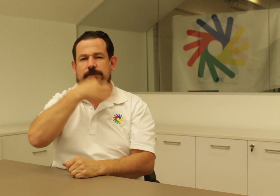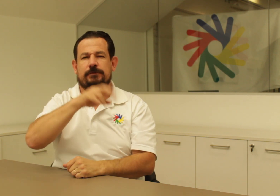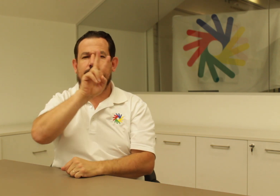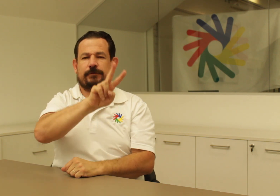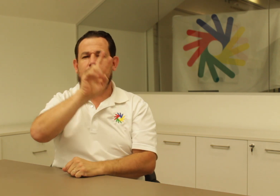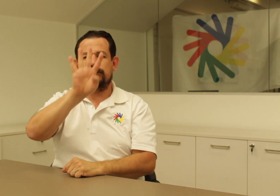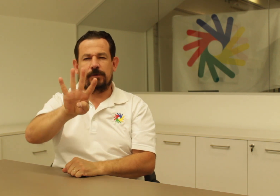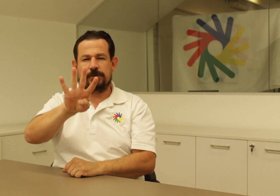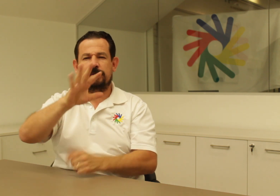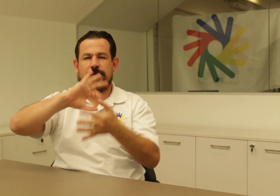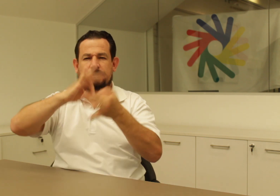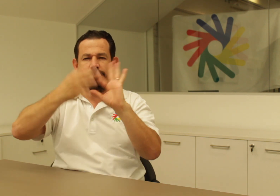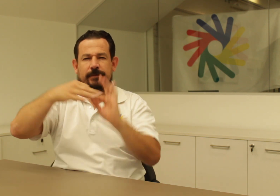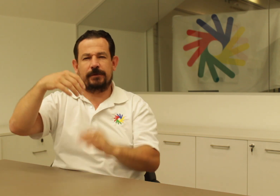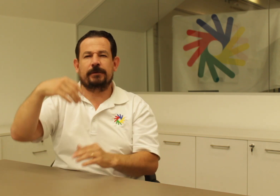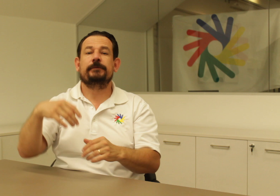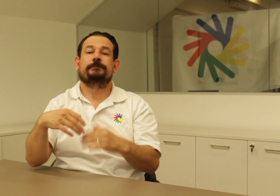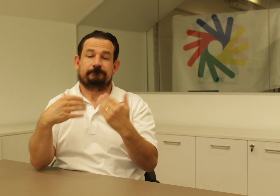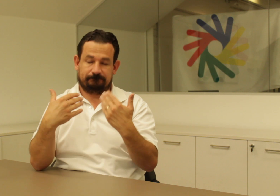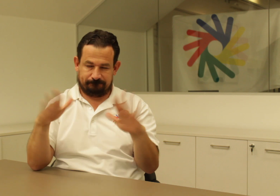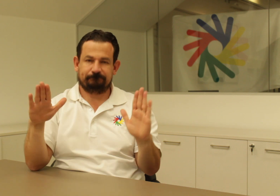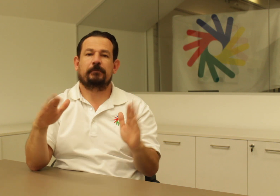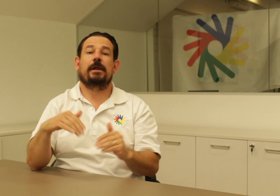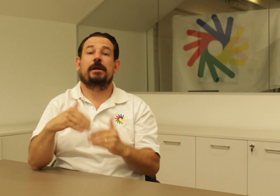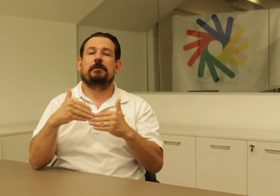would be held in Caxias do Sul 24th Deaflympics.